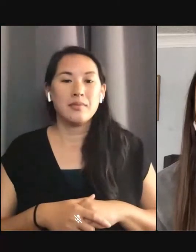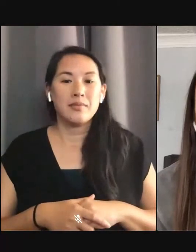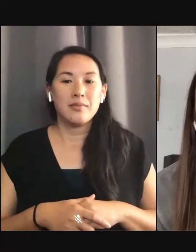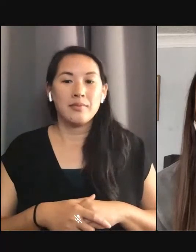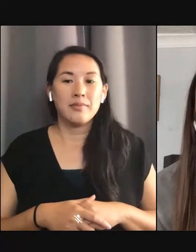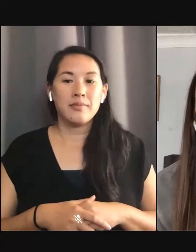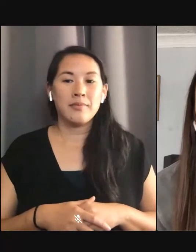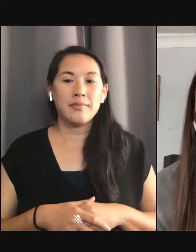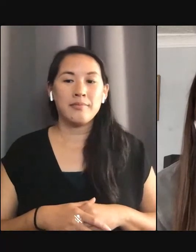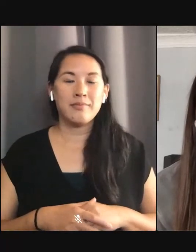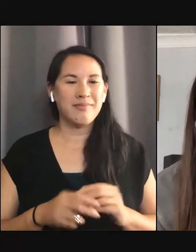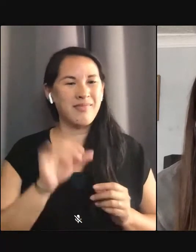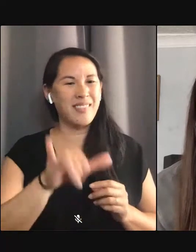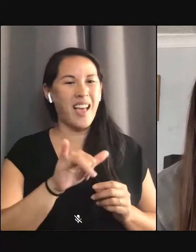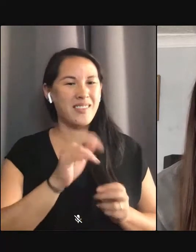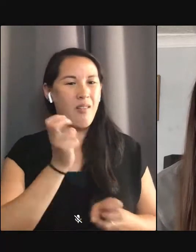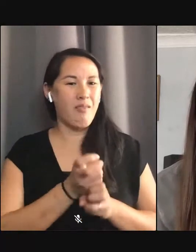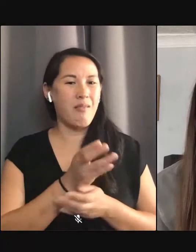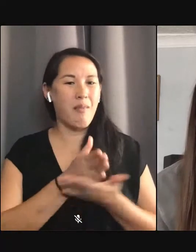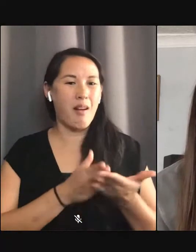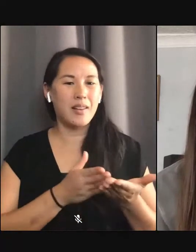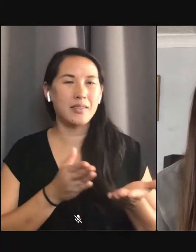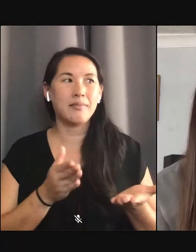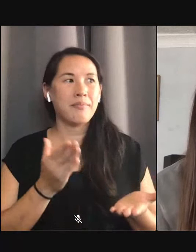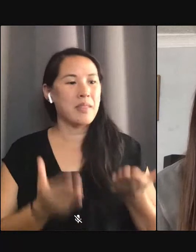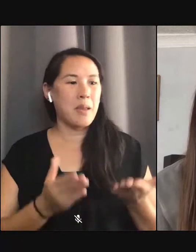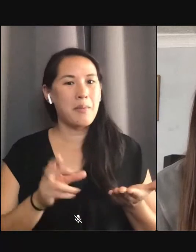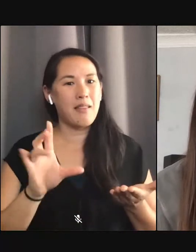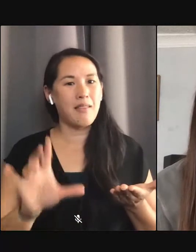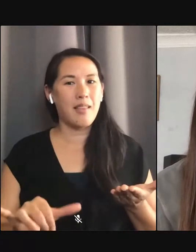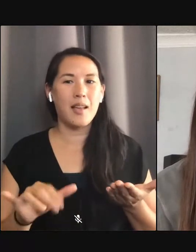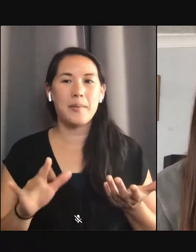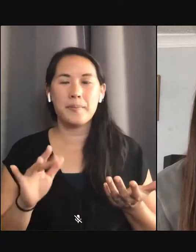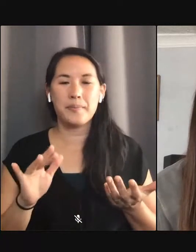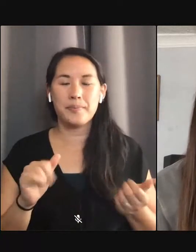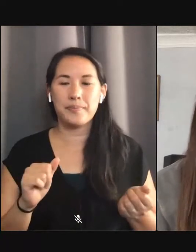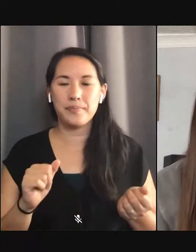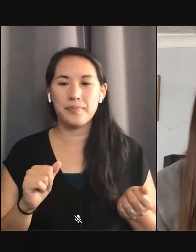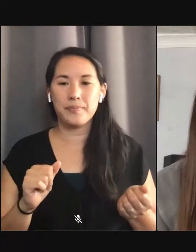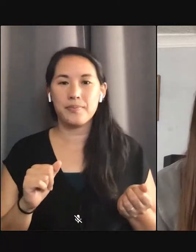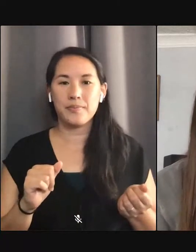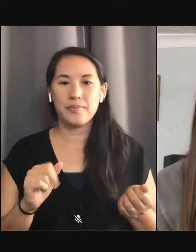that's the the hardest part or maybe the part that is i would consider like when i speak to